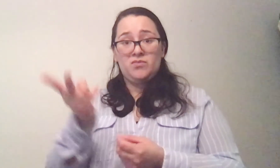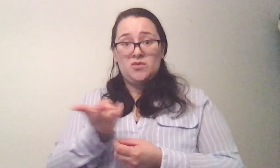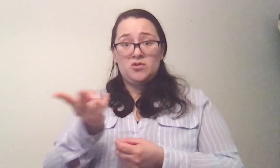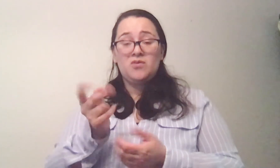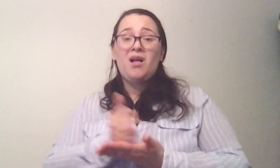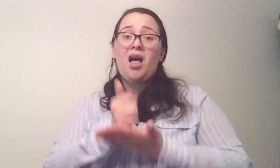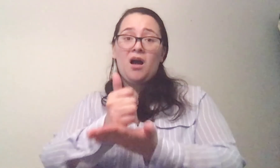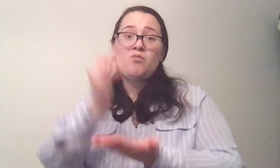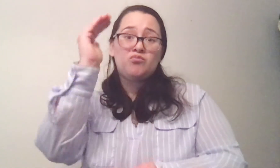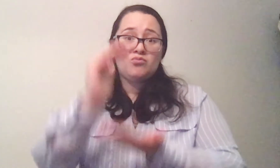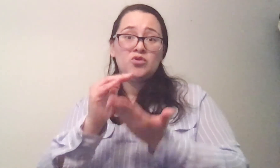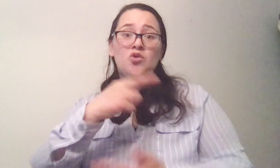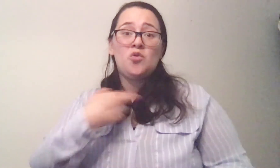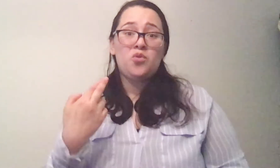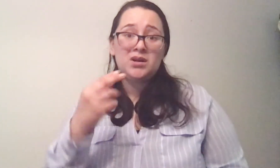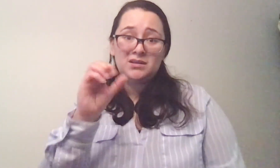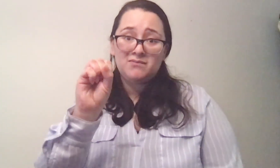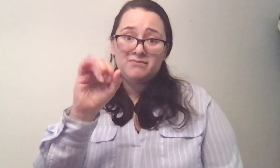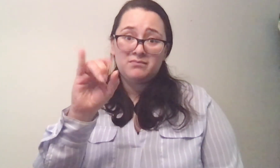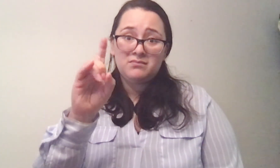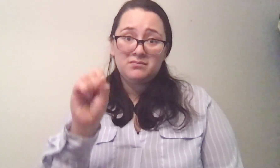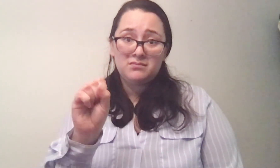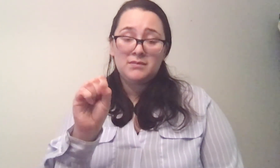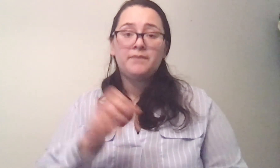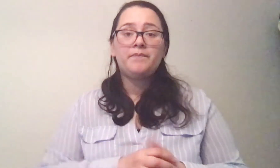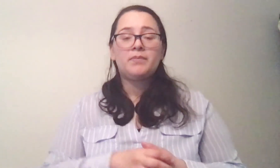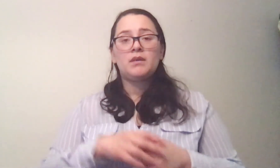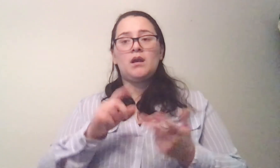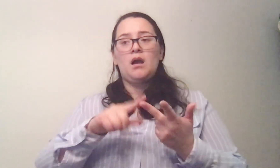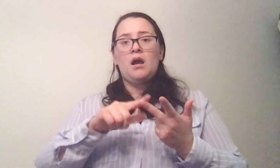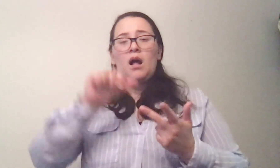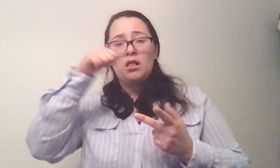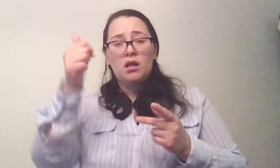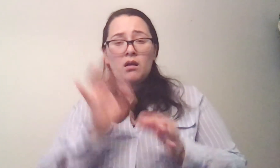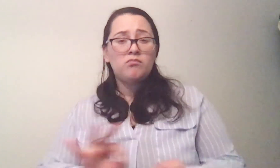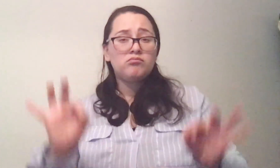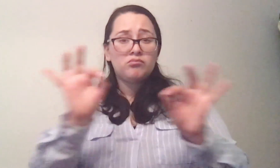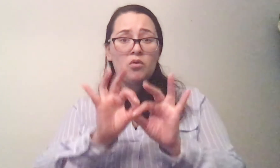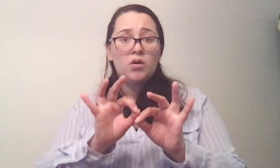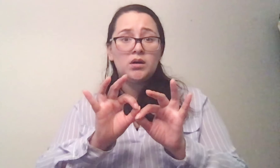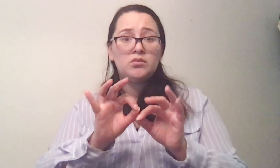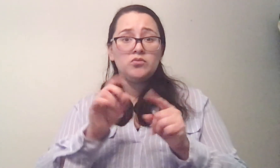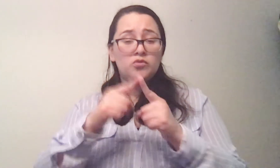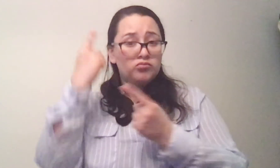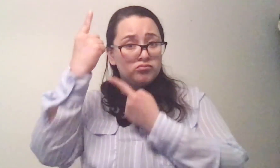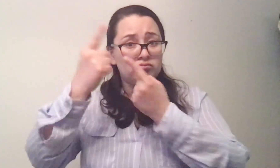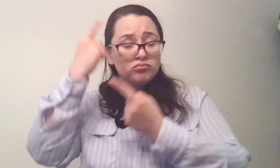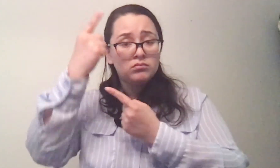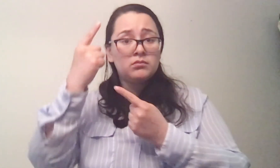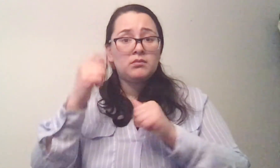Both items help reduce the risk of SIDS. Another important thing to consider